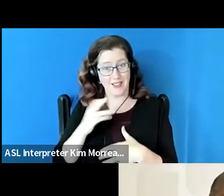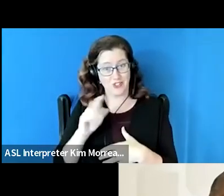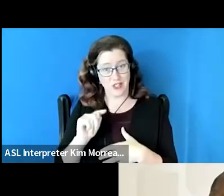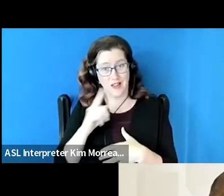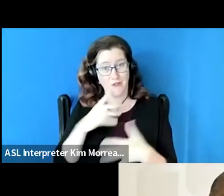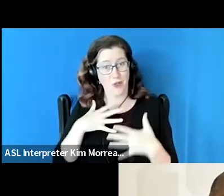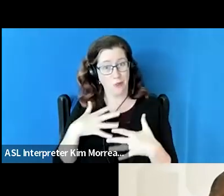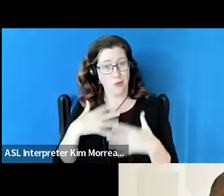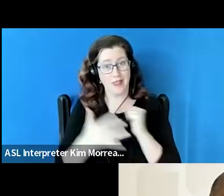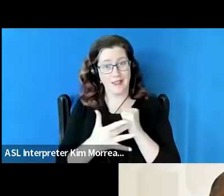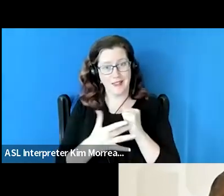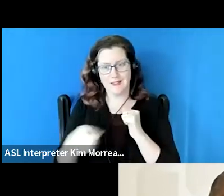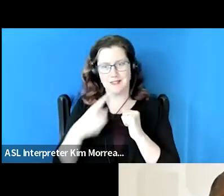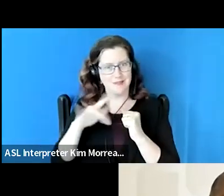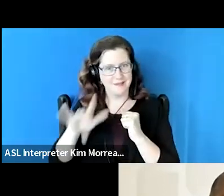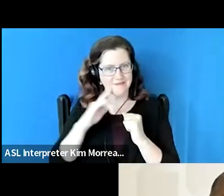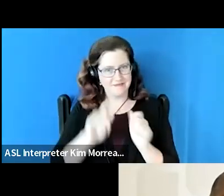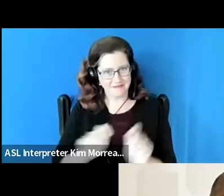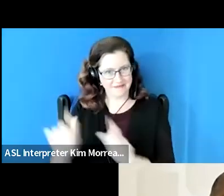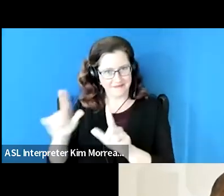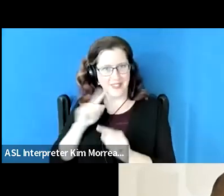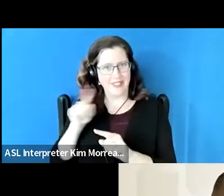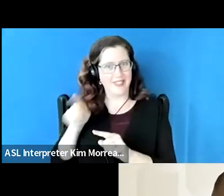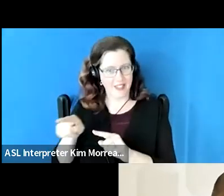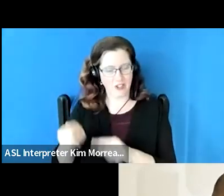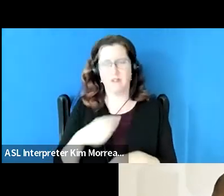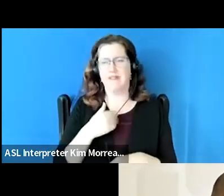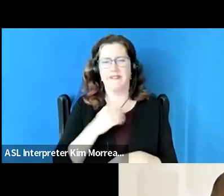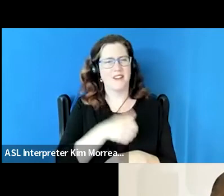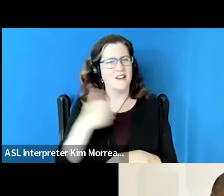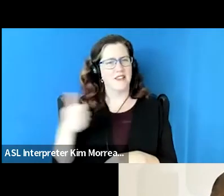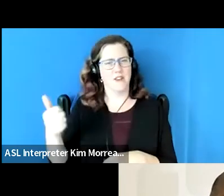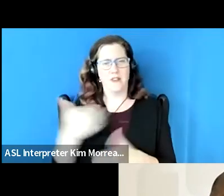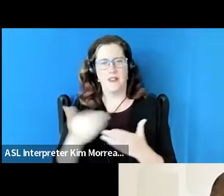or exercises are in there, but there's also, you know, many other different things that you can do.